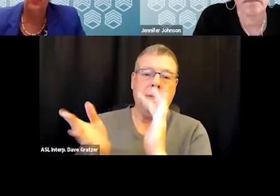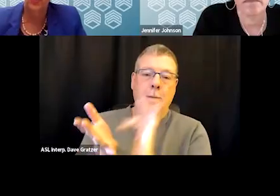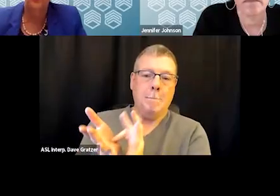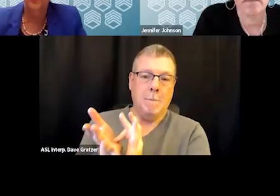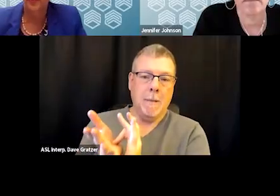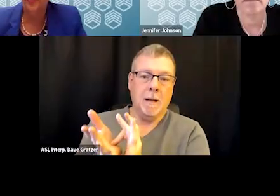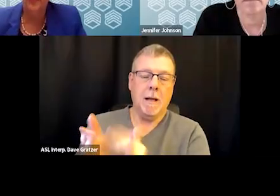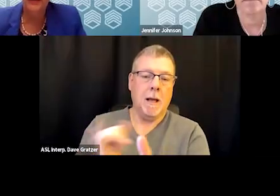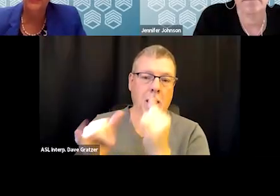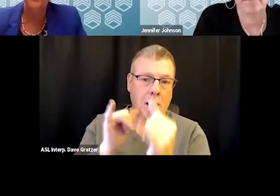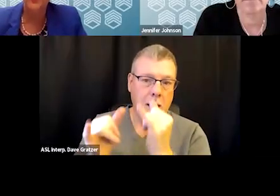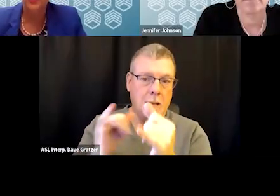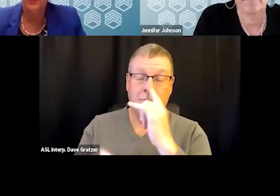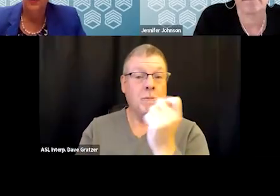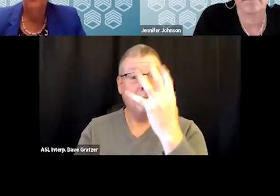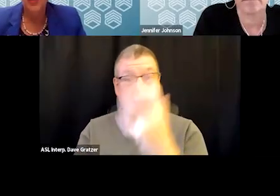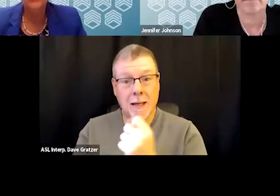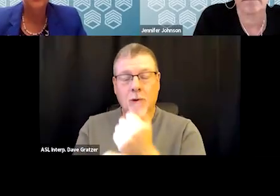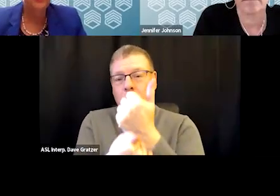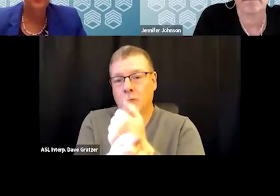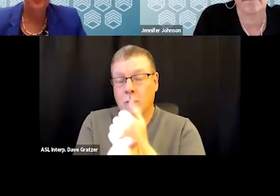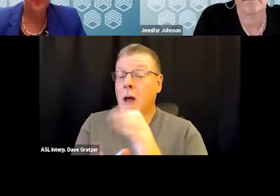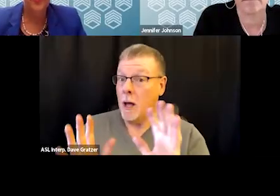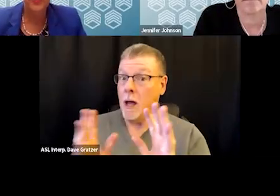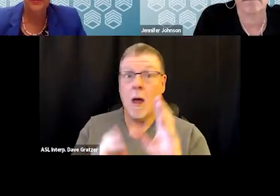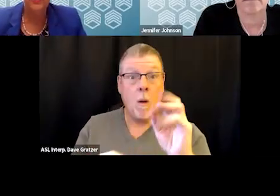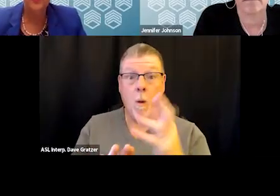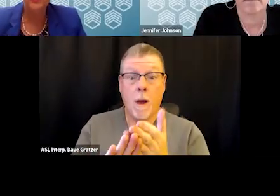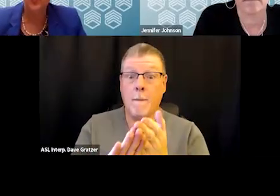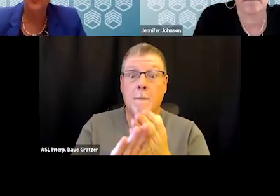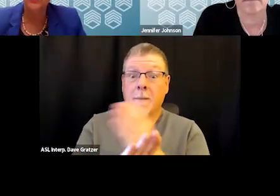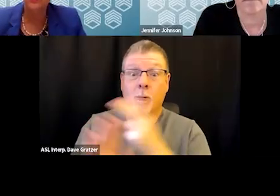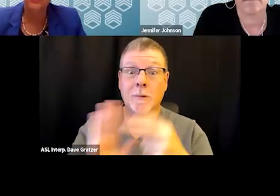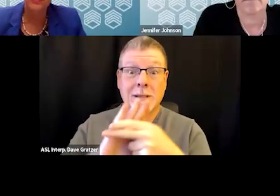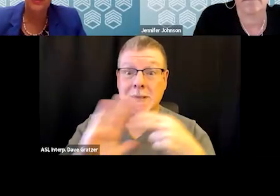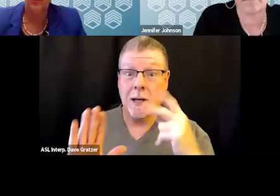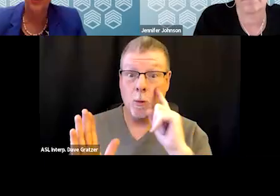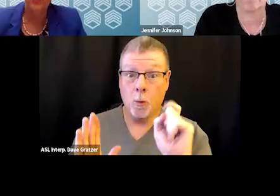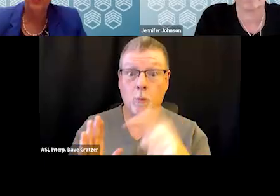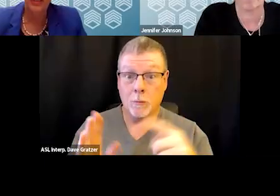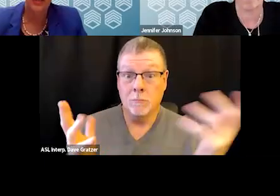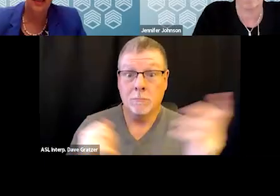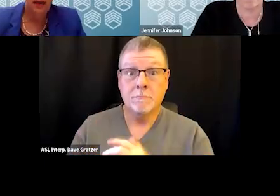with alcohol for, for many years." Um, possibly even before their diagnosis with mental illness, uh, may have been made.